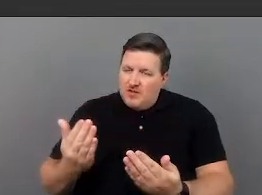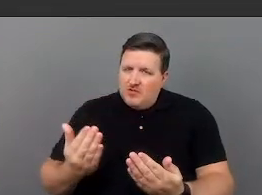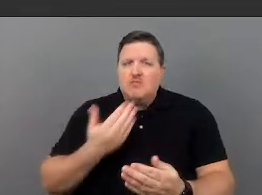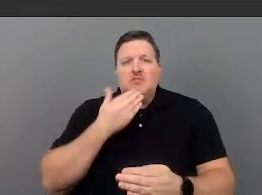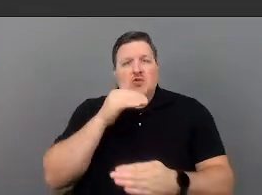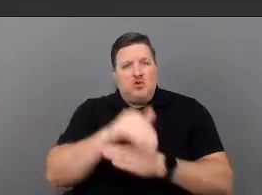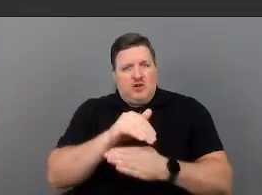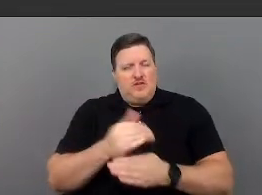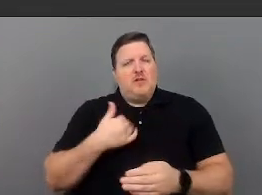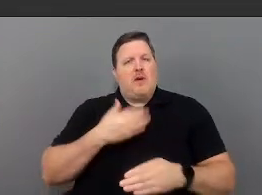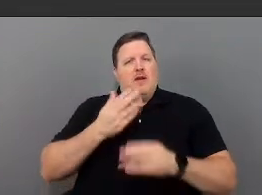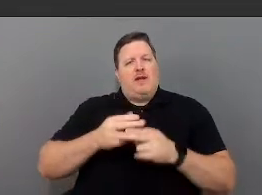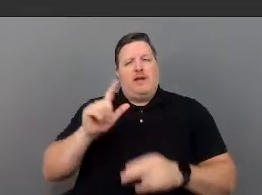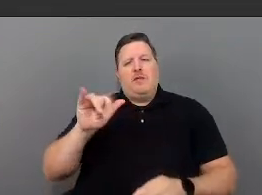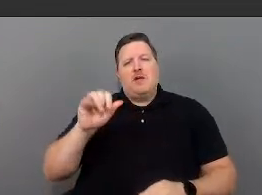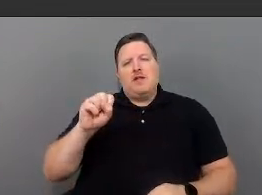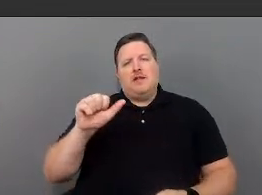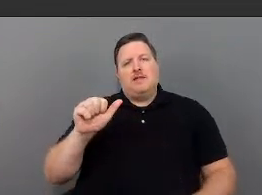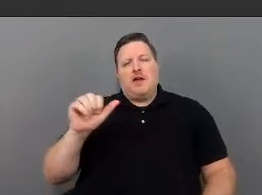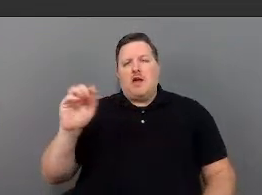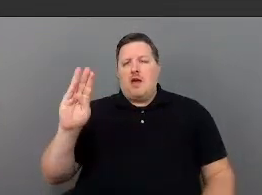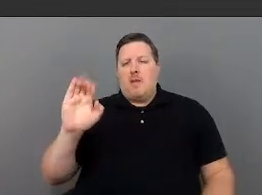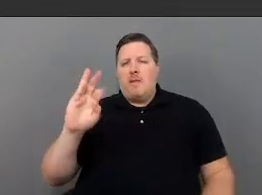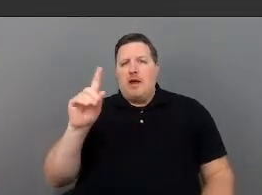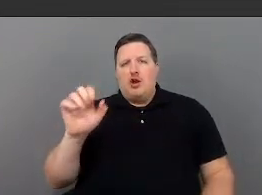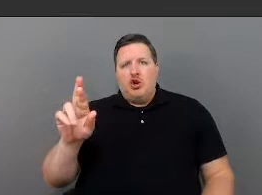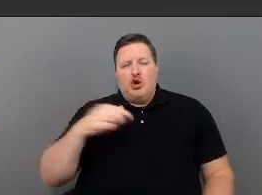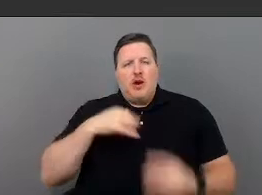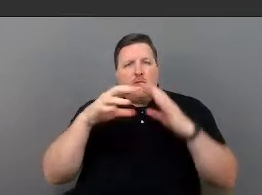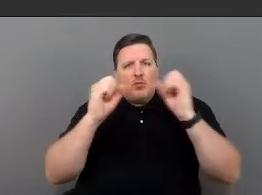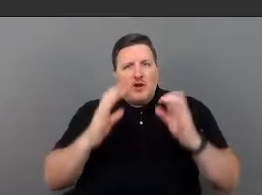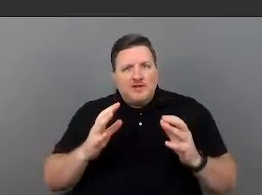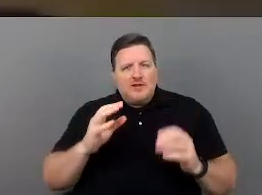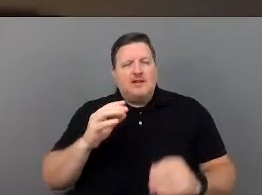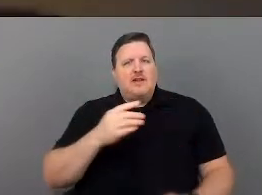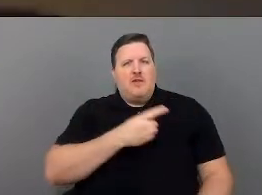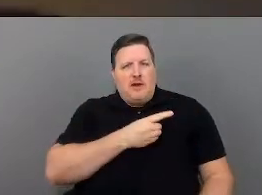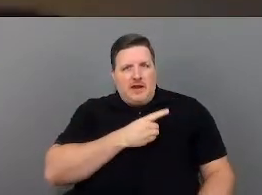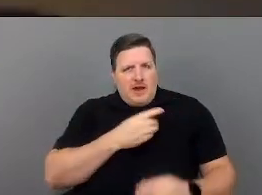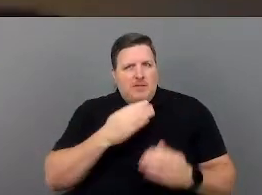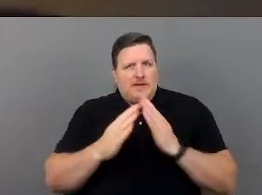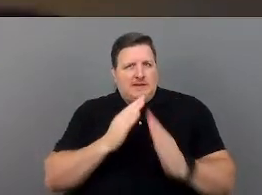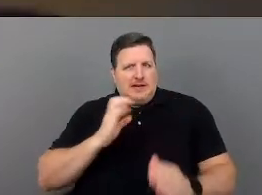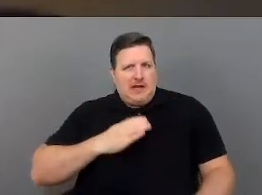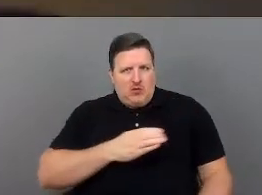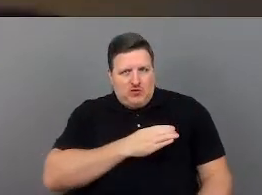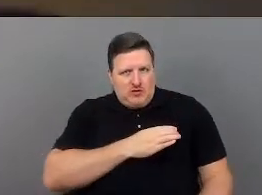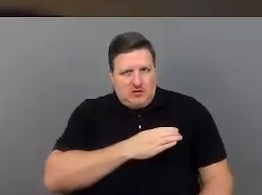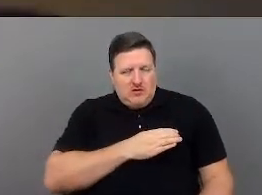MY NAME IS LISA BENDER, I'M THE PRESIDENT OF THE MINNEAPOLIS I'M GOING TO CALL TO ORDER THIS ADJOURNED NEEDING WEDNESDAY, DECEMBER 8th.